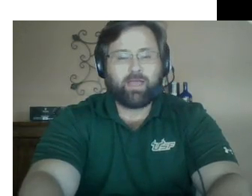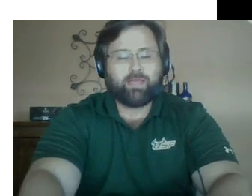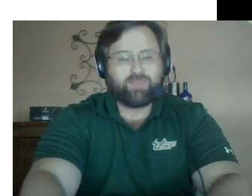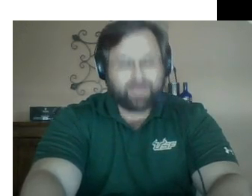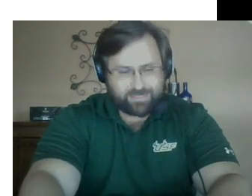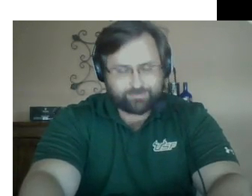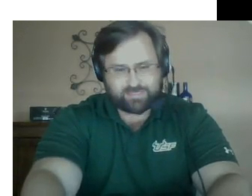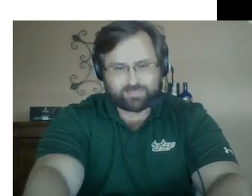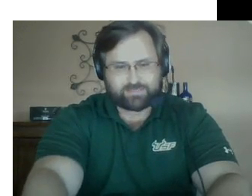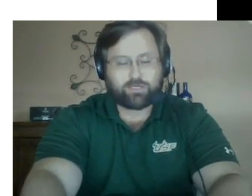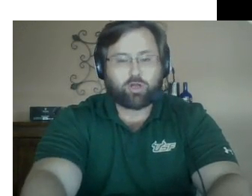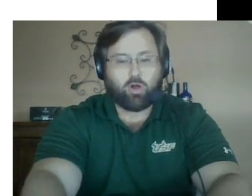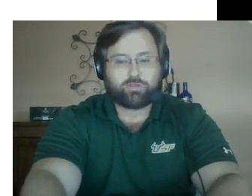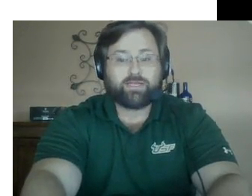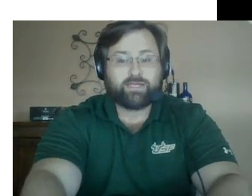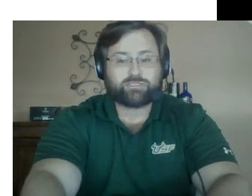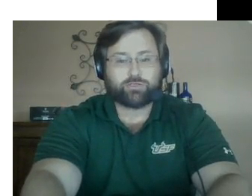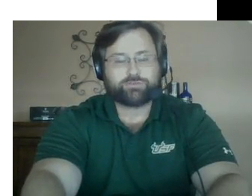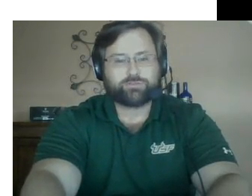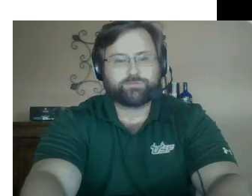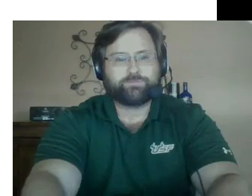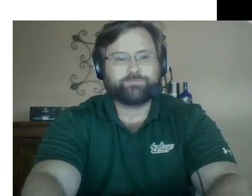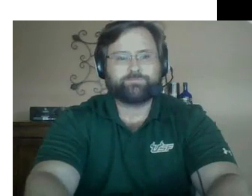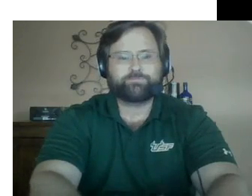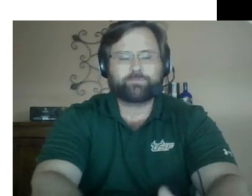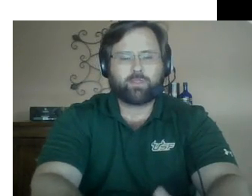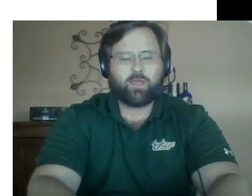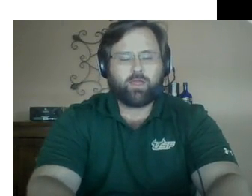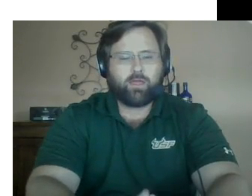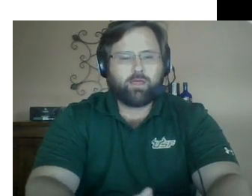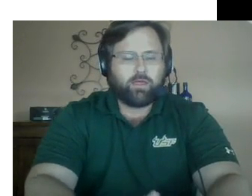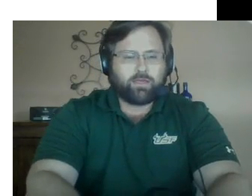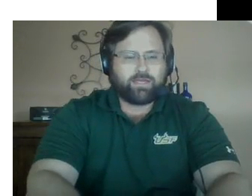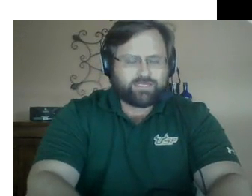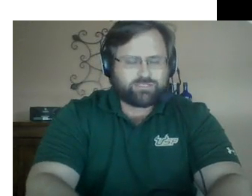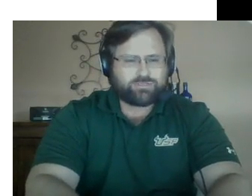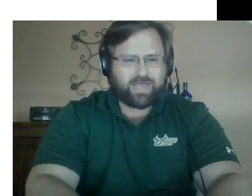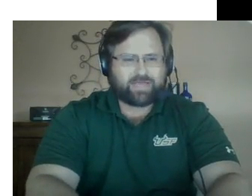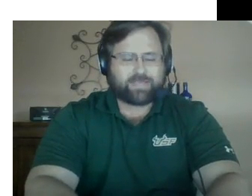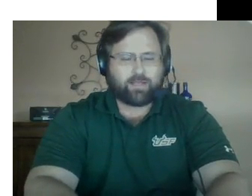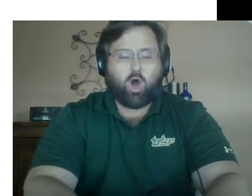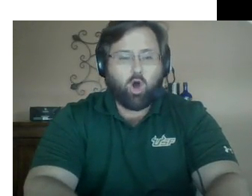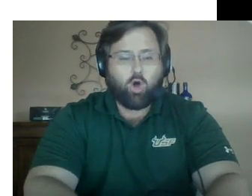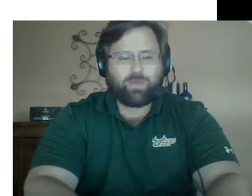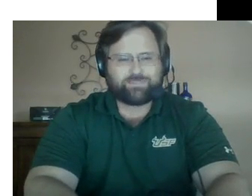these types of sentences are called conditionals conditionals in ASL always